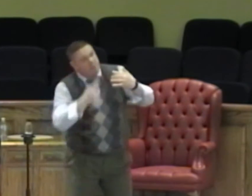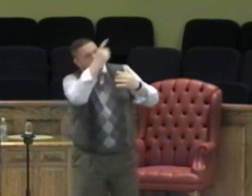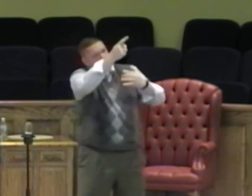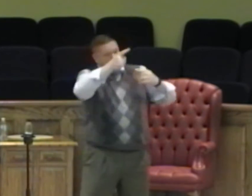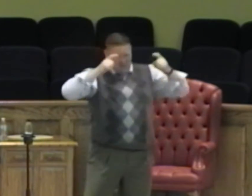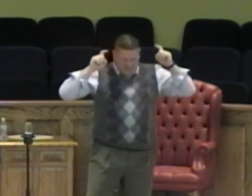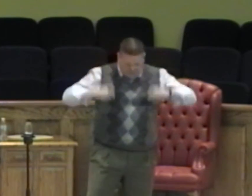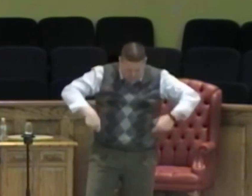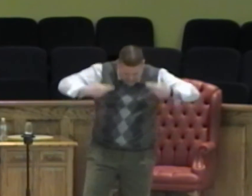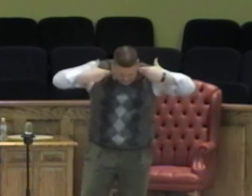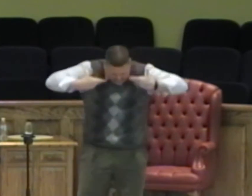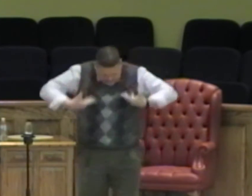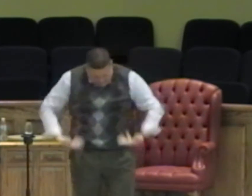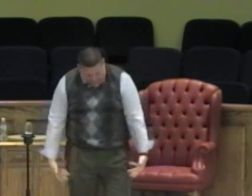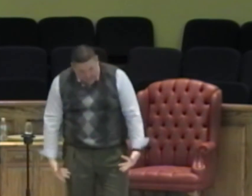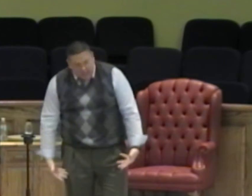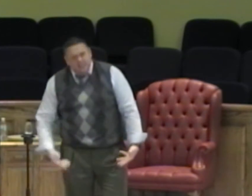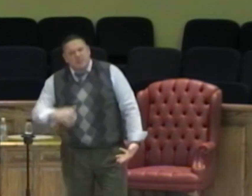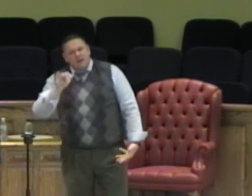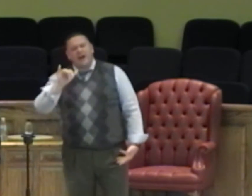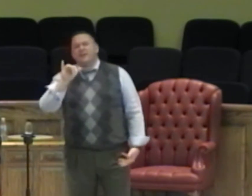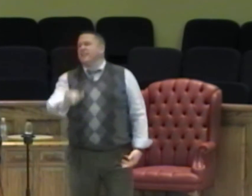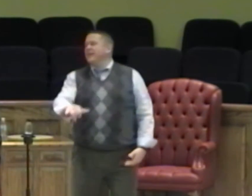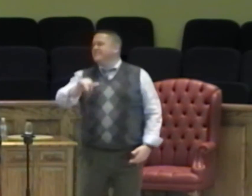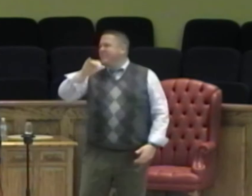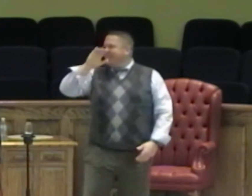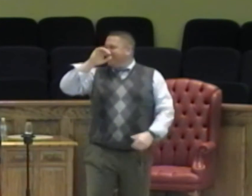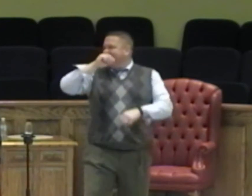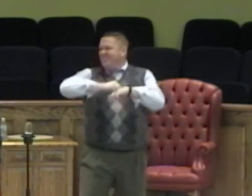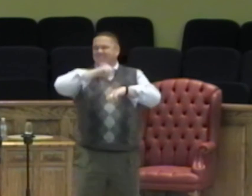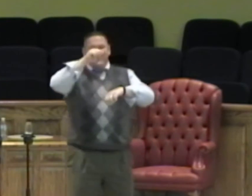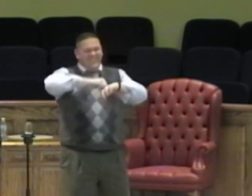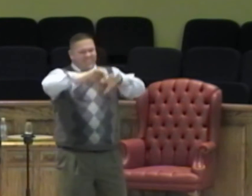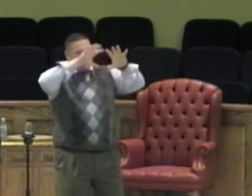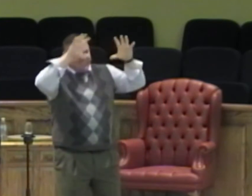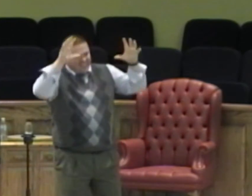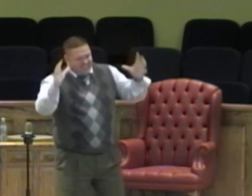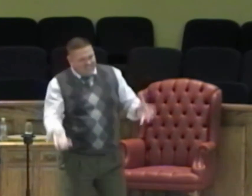Him when it should have been me It's about the stone